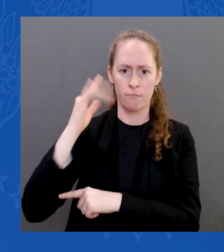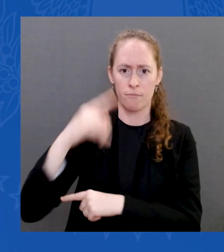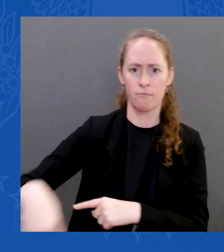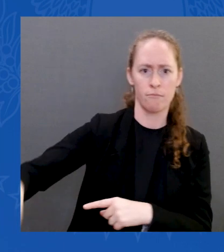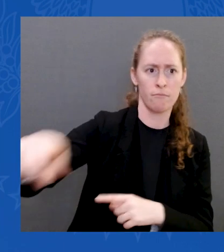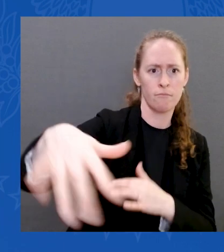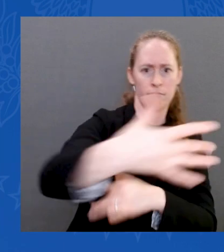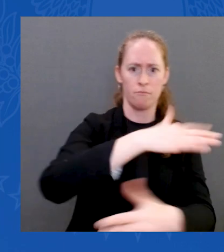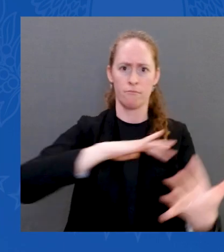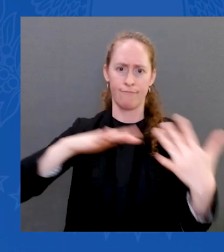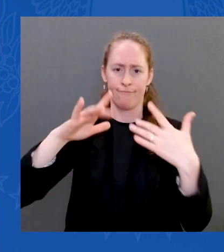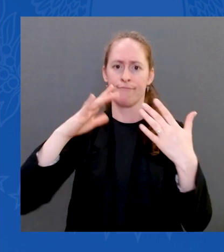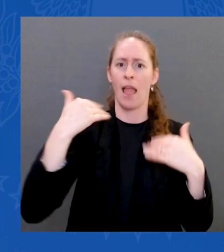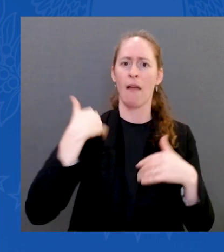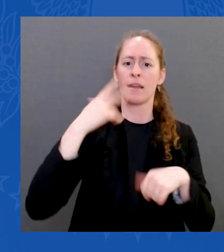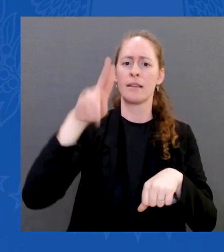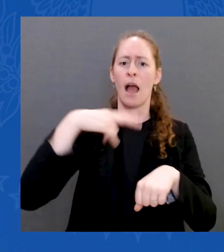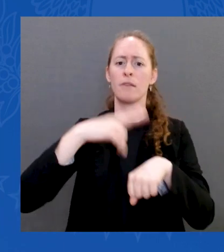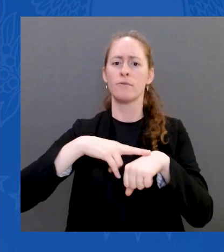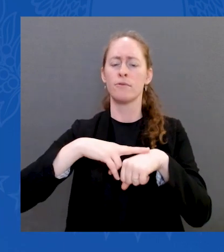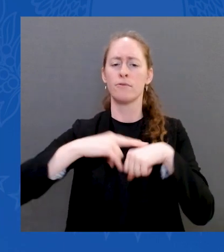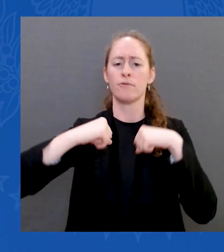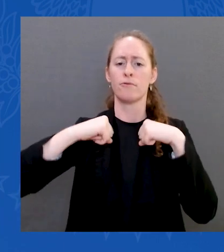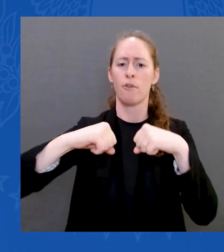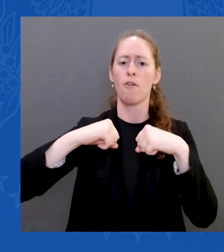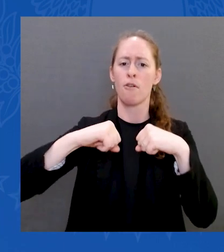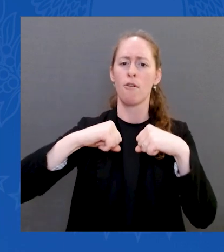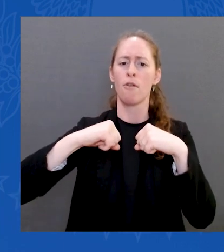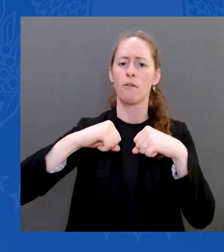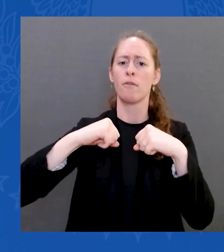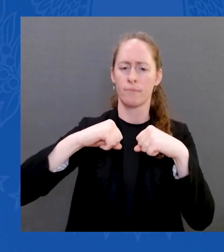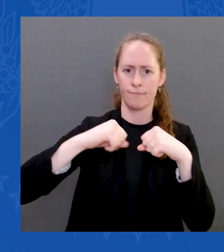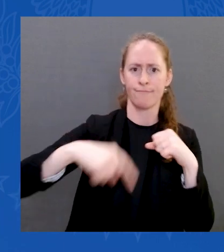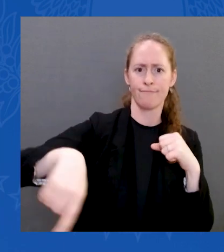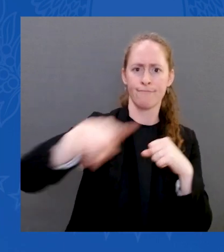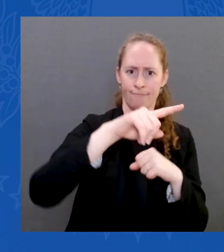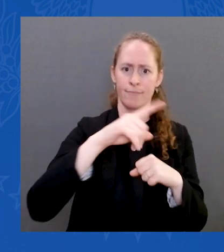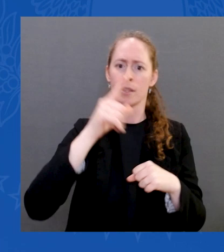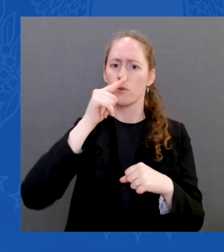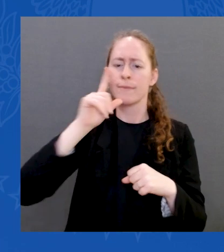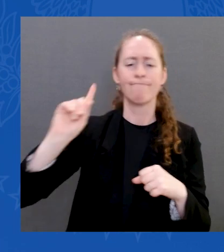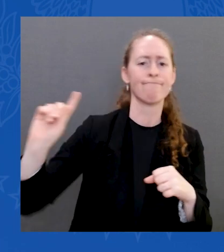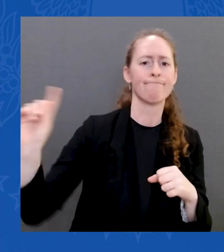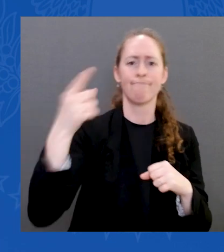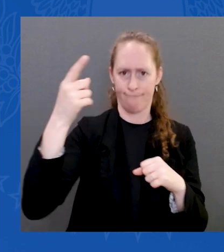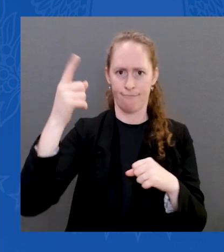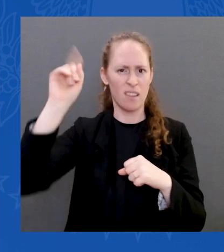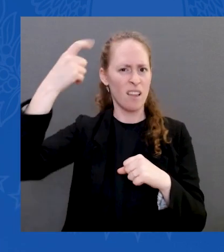who ordered the National Guard and -- because my state has the eighth-largest Black population in America as a percent of population.